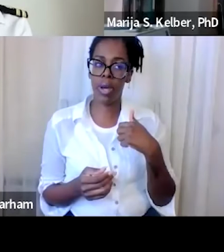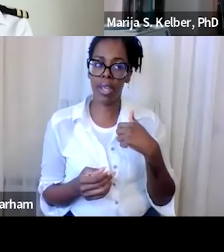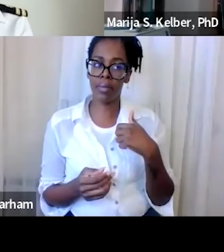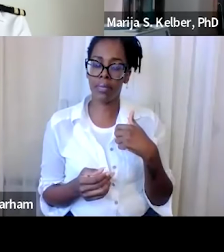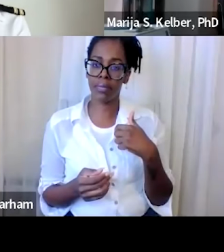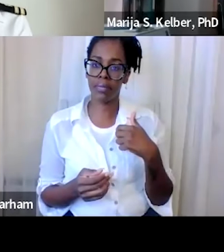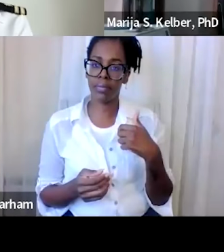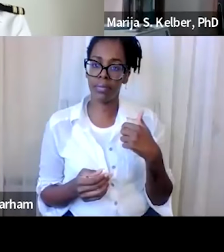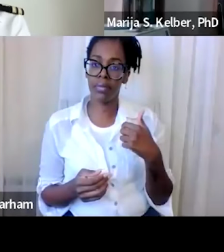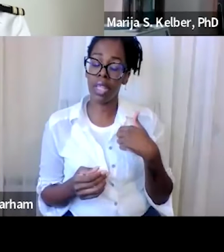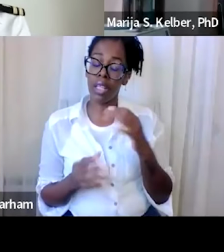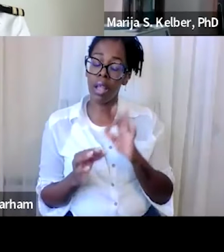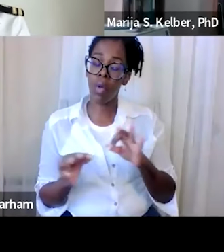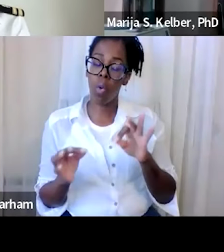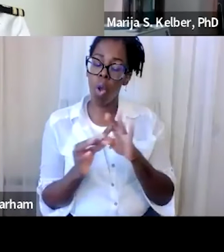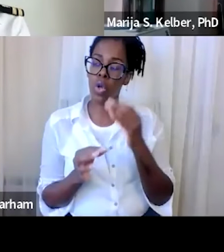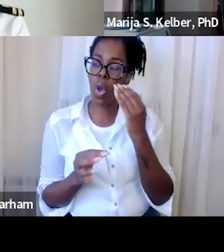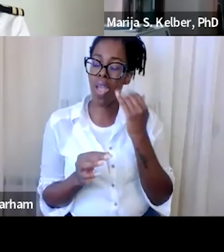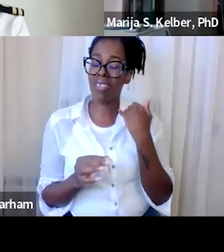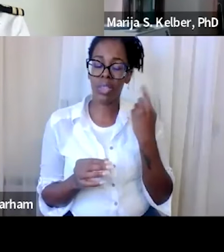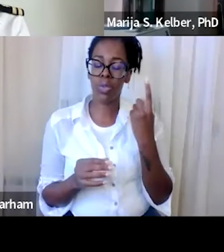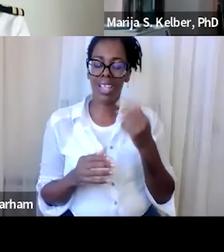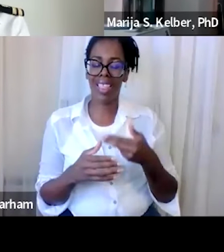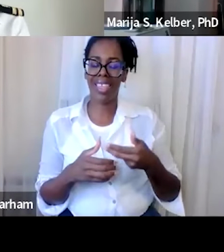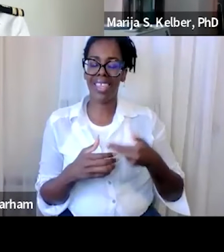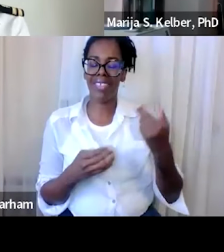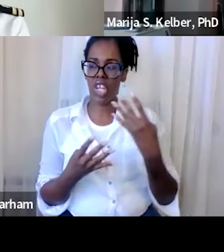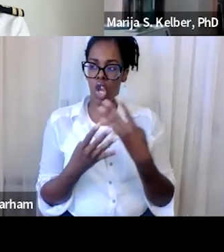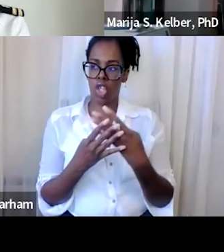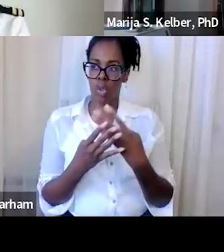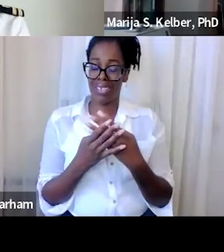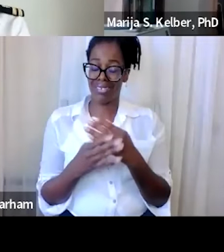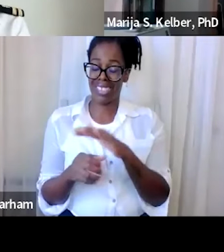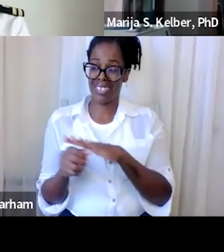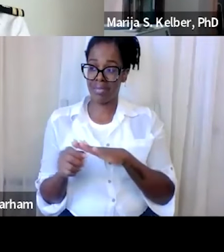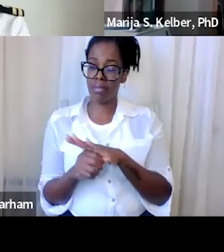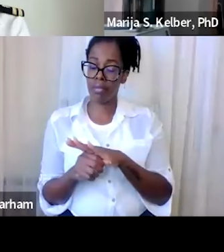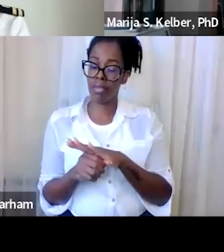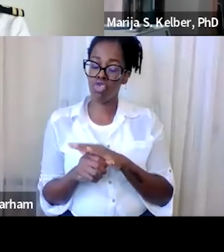And so if someone is leaving an incarcerated setting, having strong social supports is very significant.